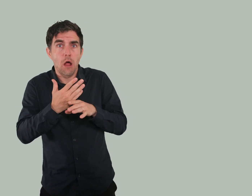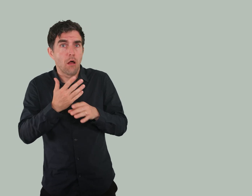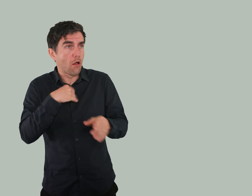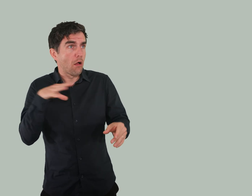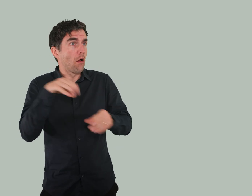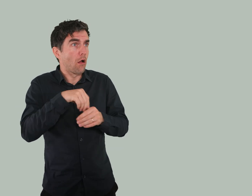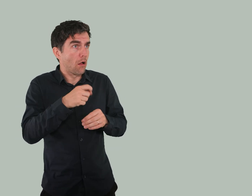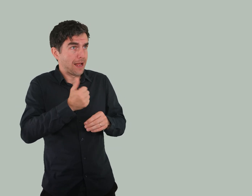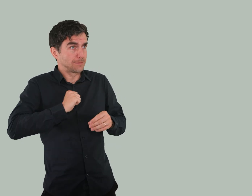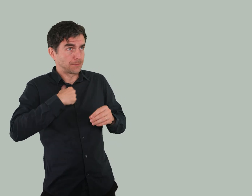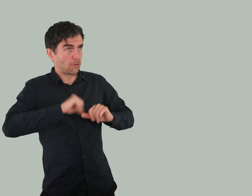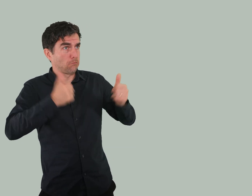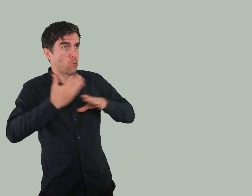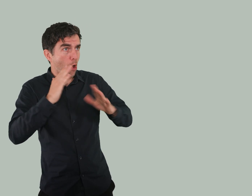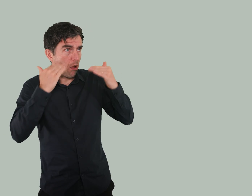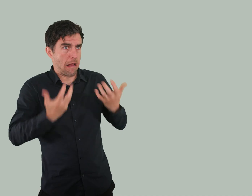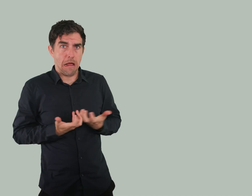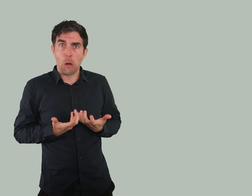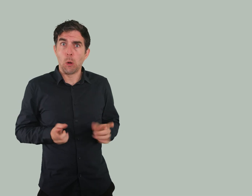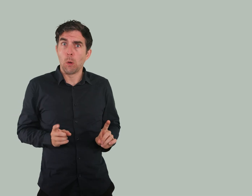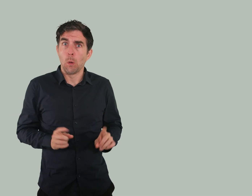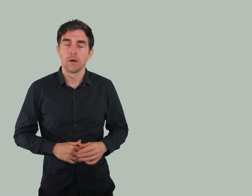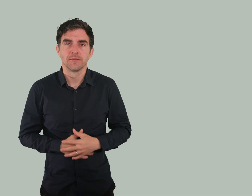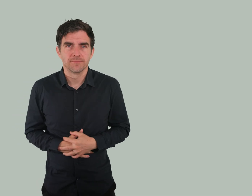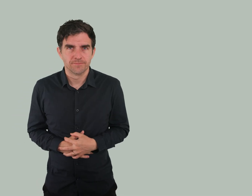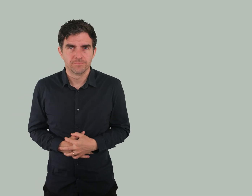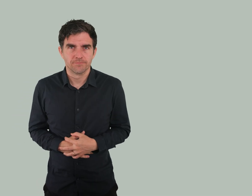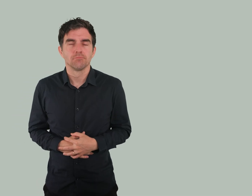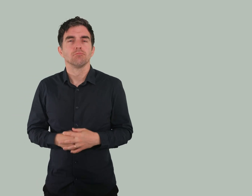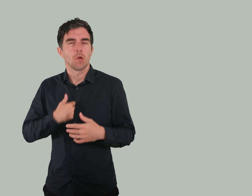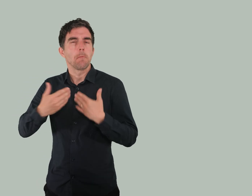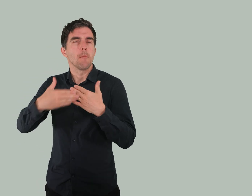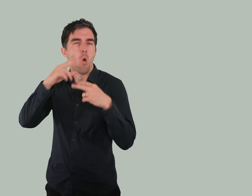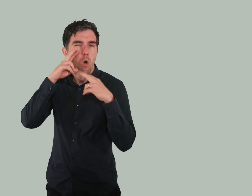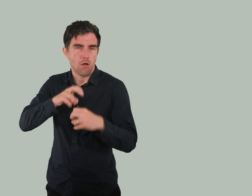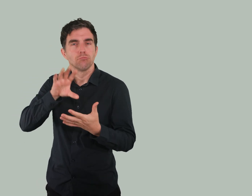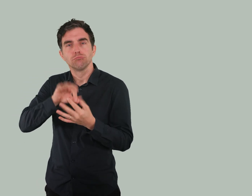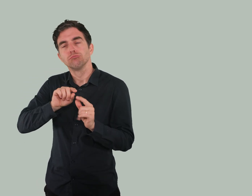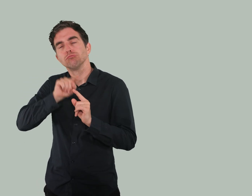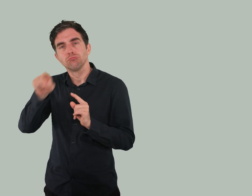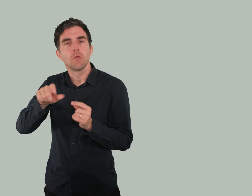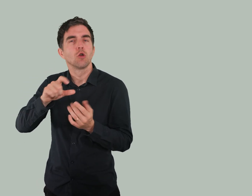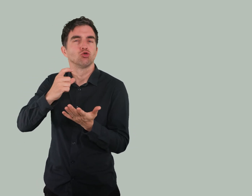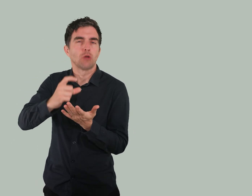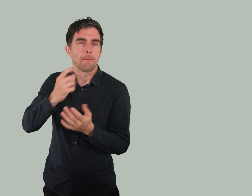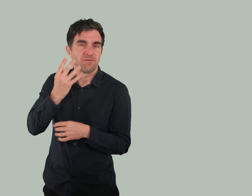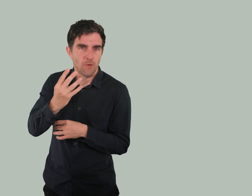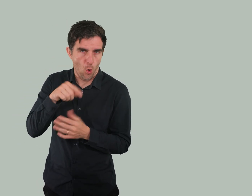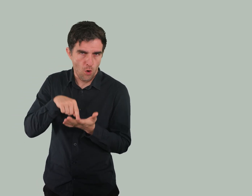to how workplaces operate before being expected to succeed in one. 254. As we explore in Chapter 4,